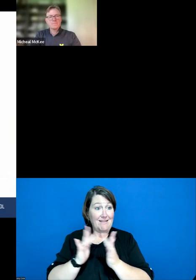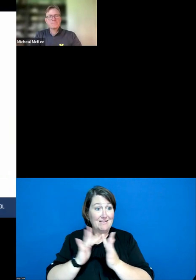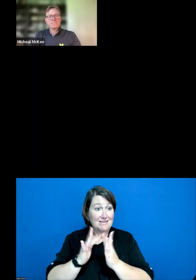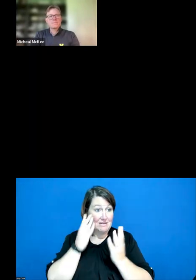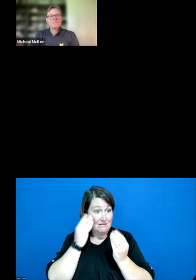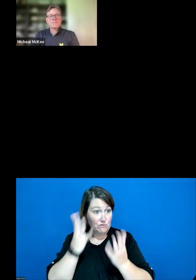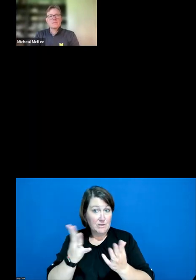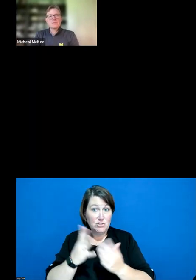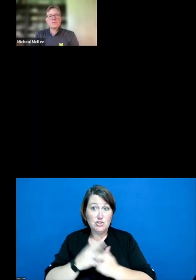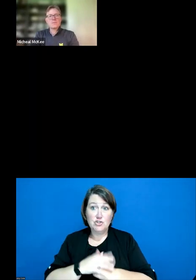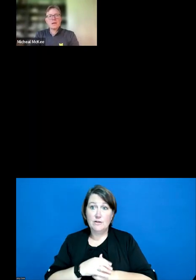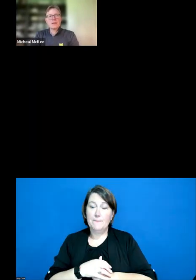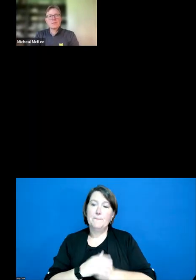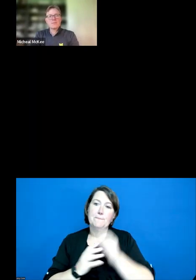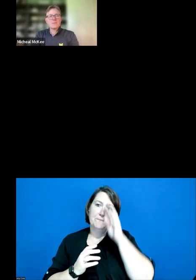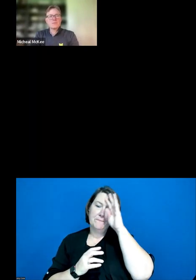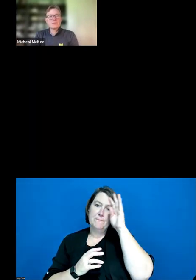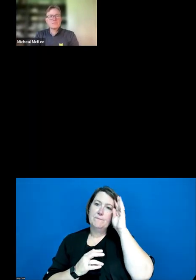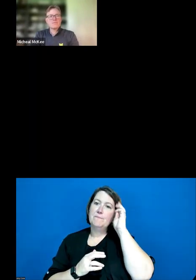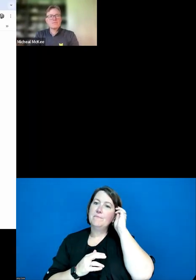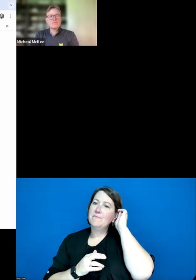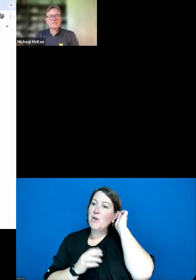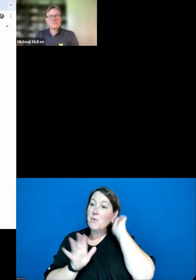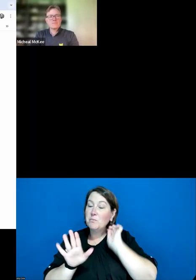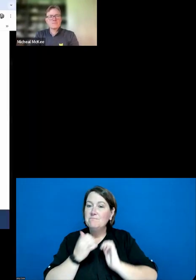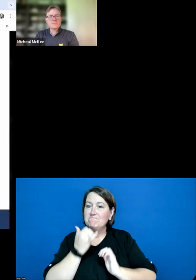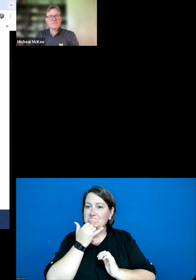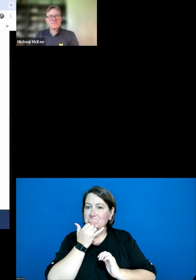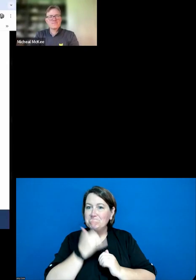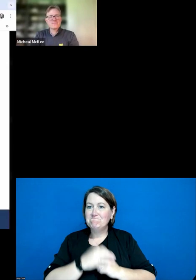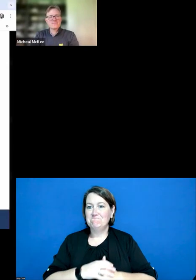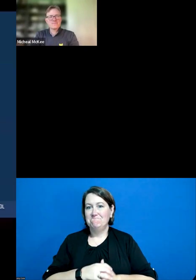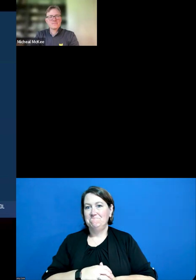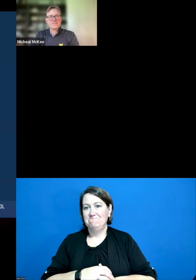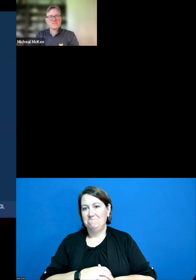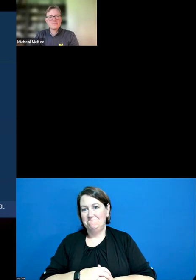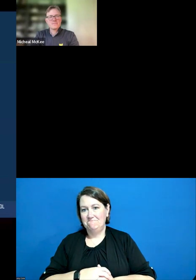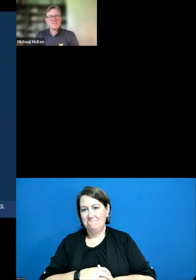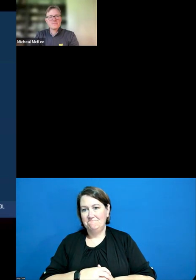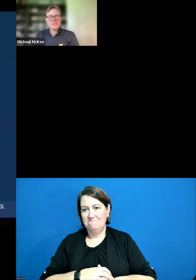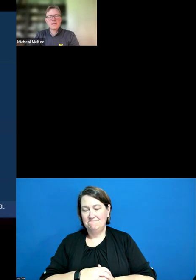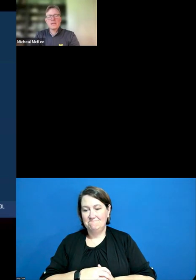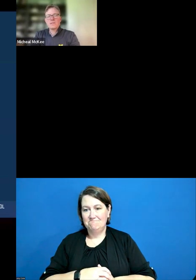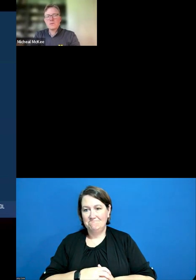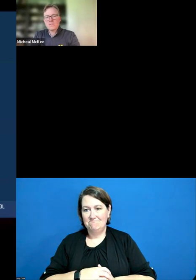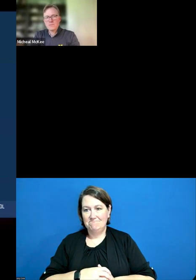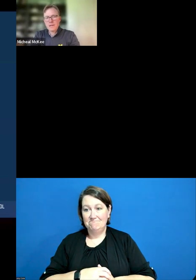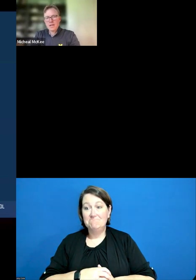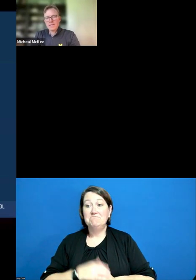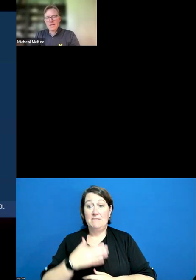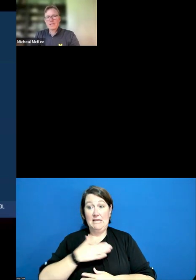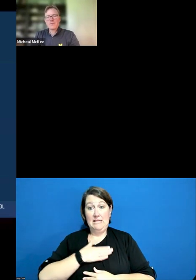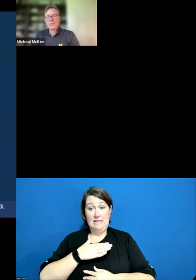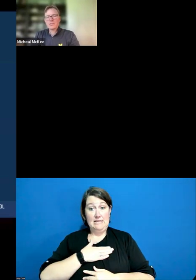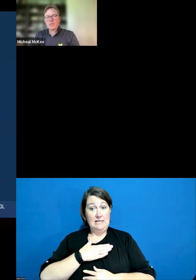So here's my whoops. So this is my contact information,